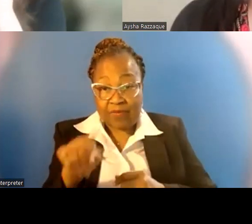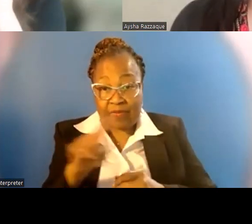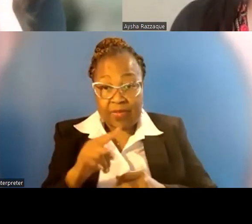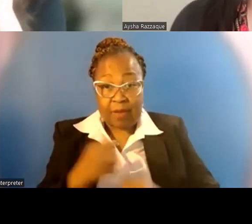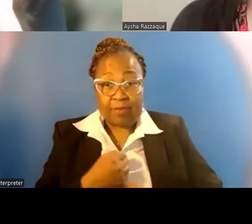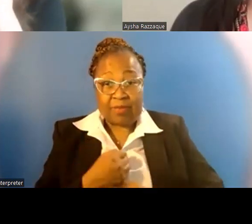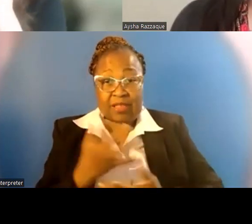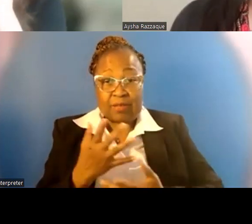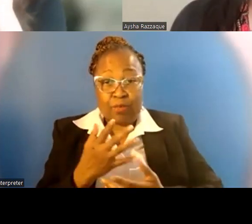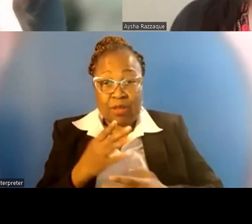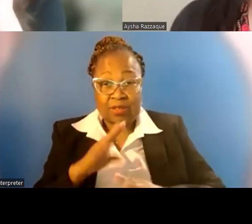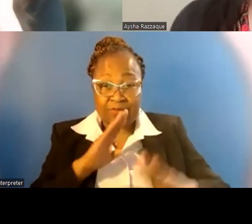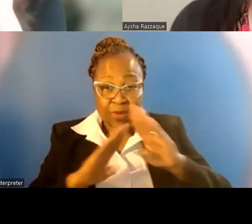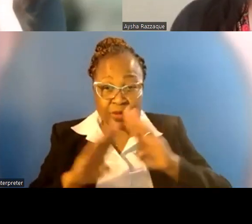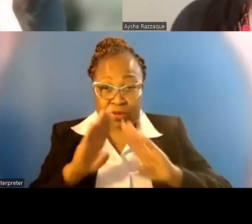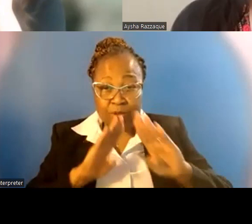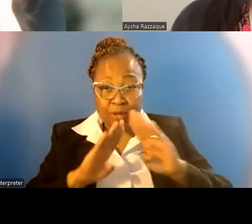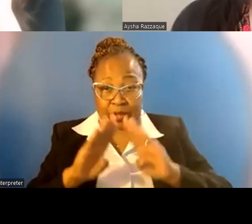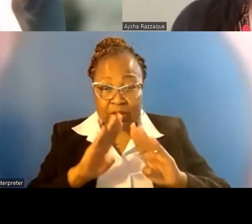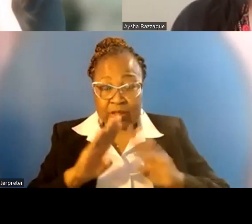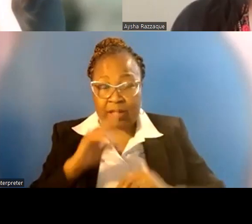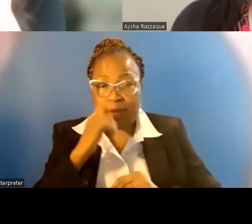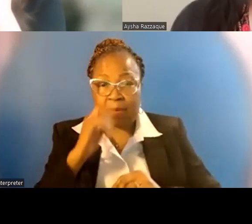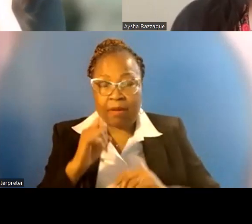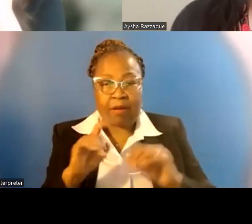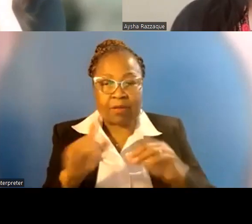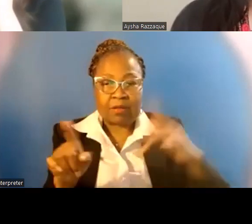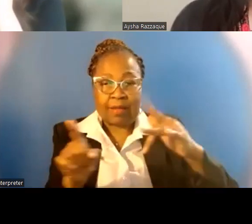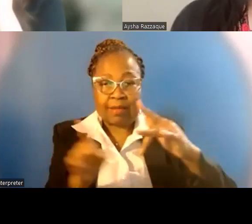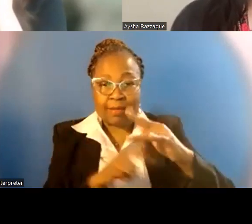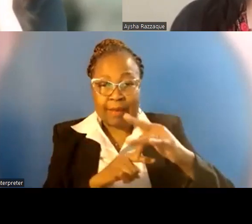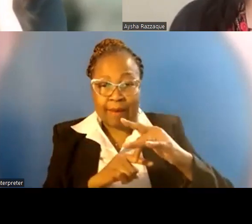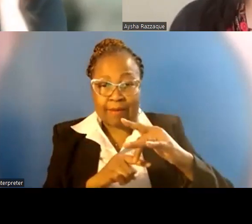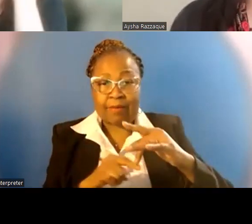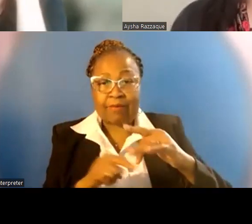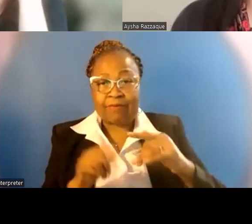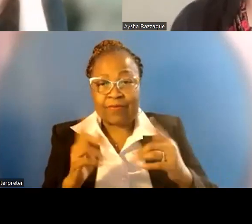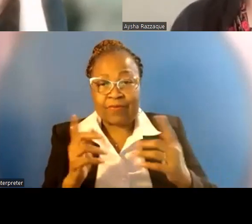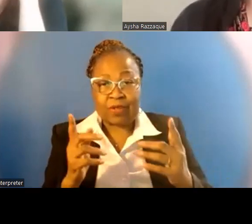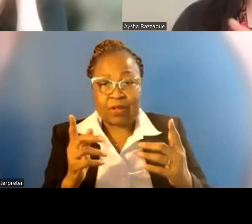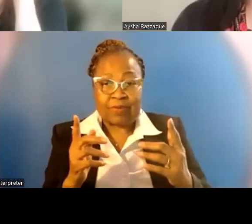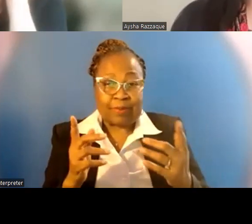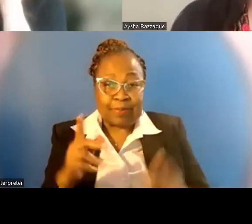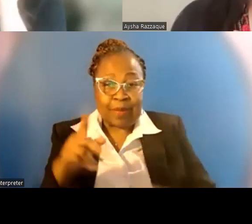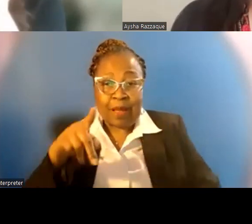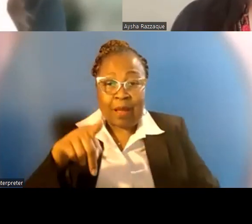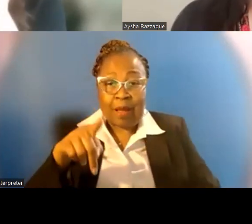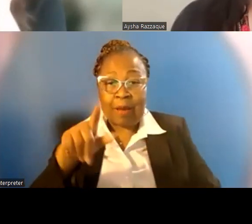because their lack of platform at their schools